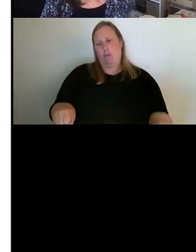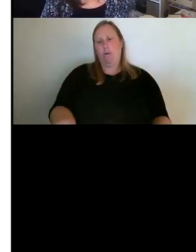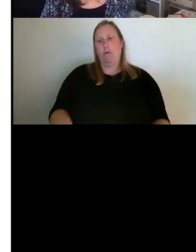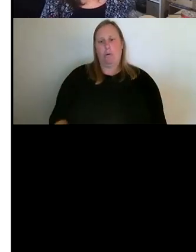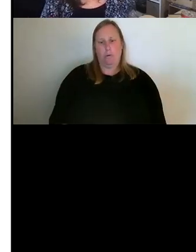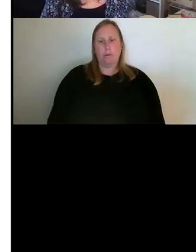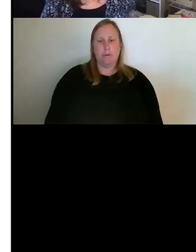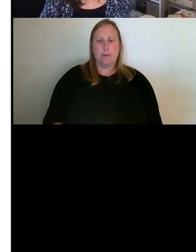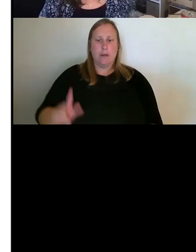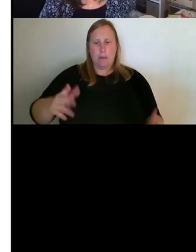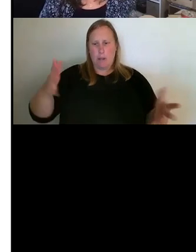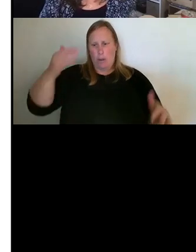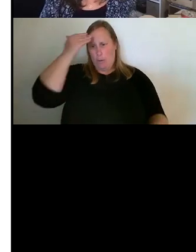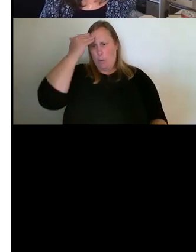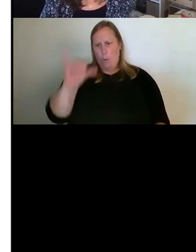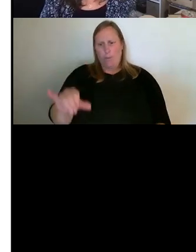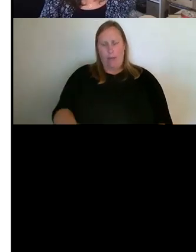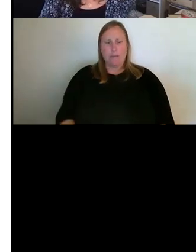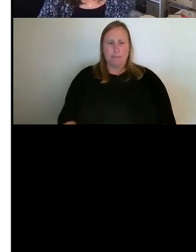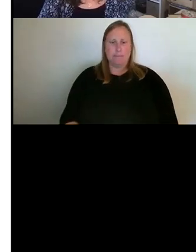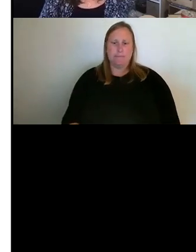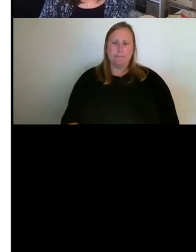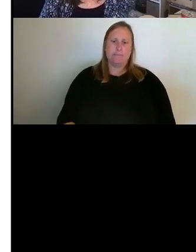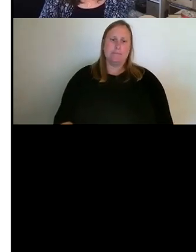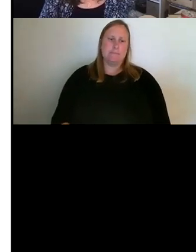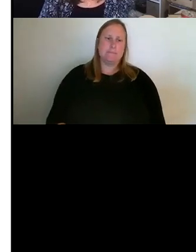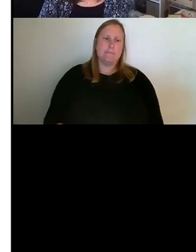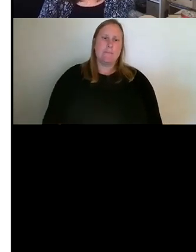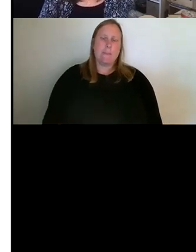accessibility industry. There are tools for measuring this.